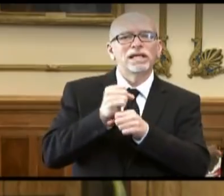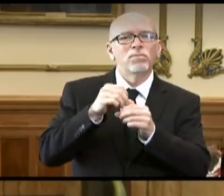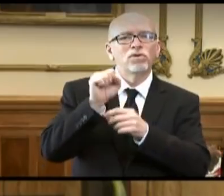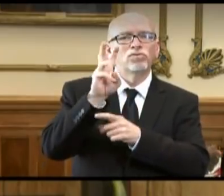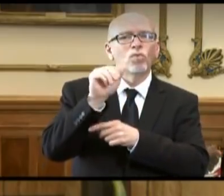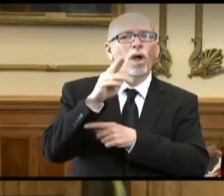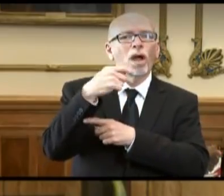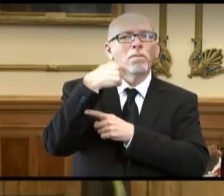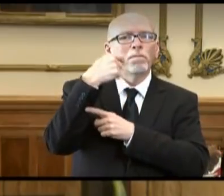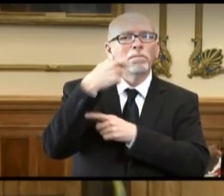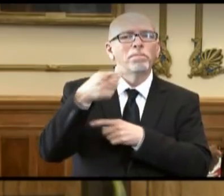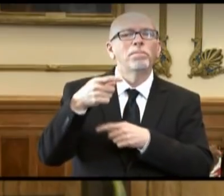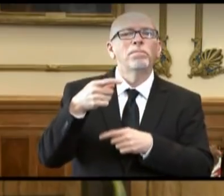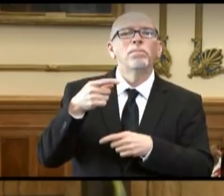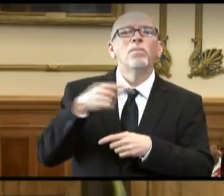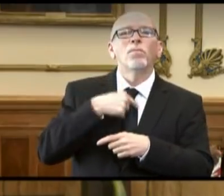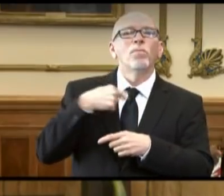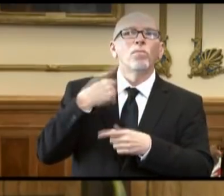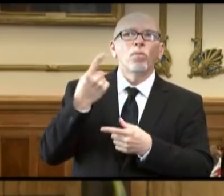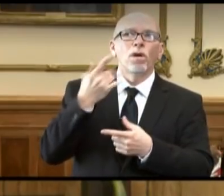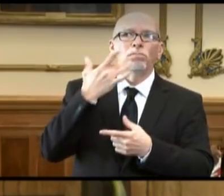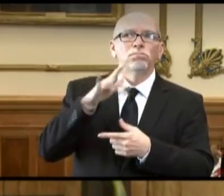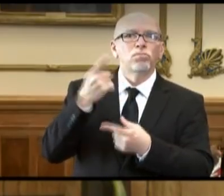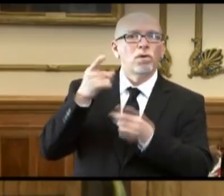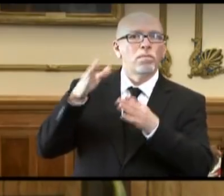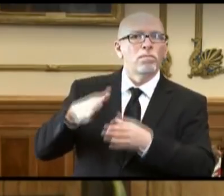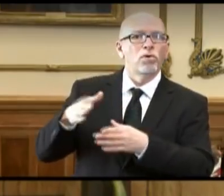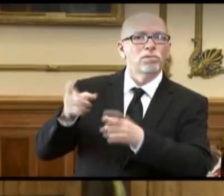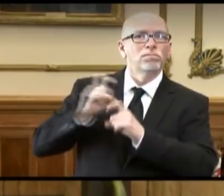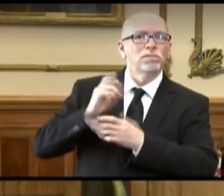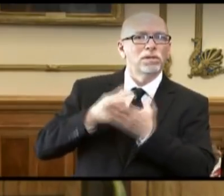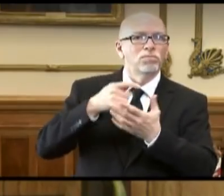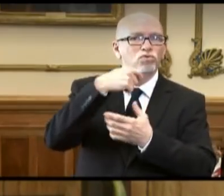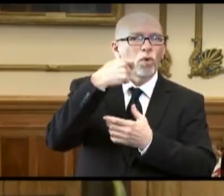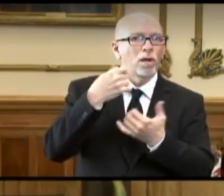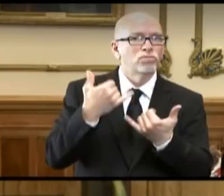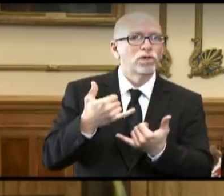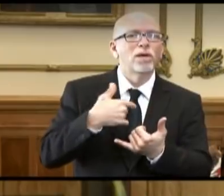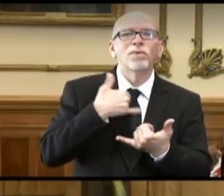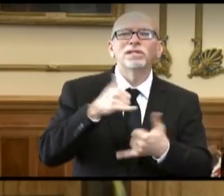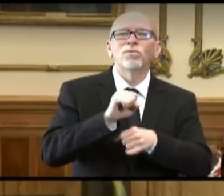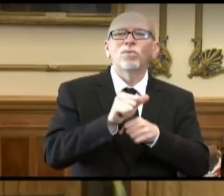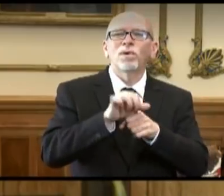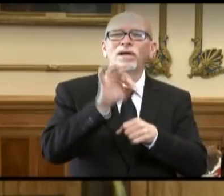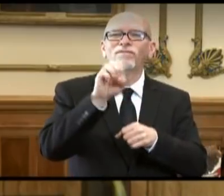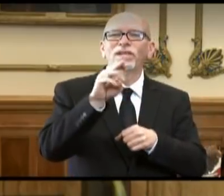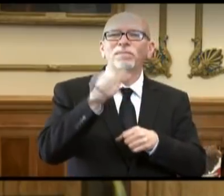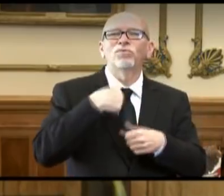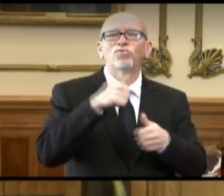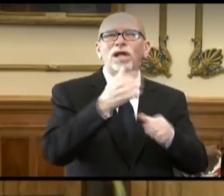THROUGH THEIR LAB AND THEY WILL WORK UP TO ABOUT 400. IT REMAINS AN ISSUE ALSO TO GET SWABS.